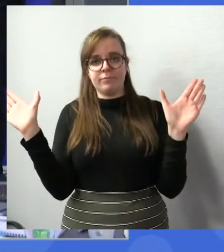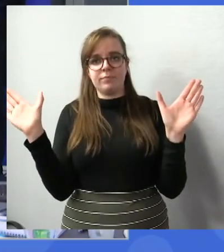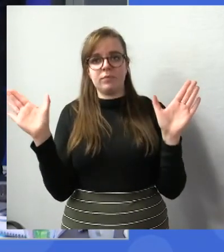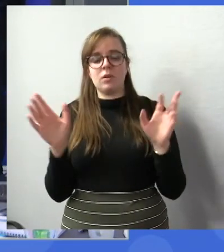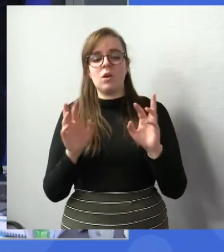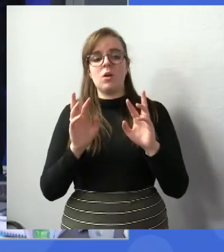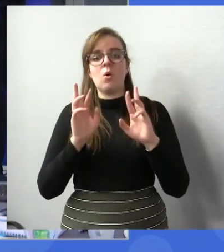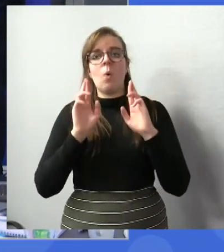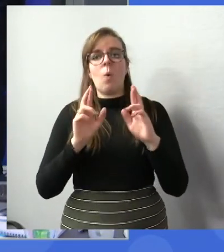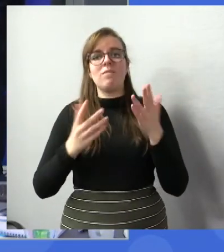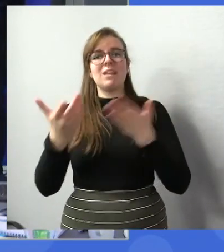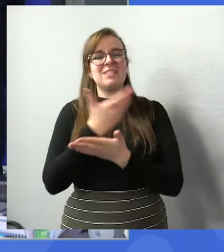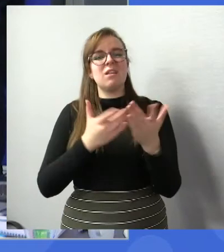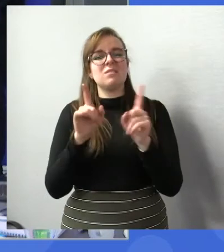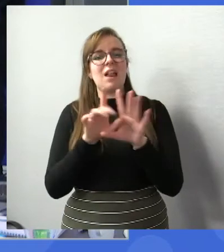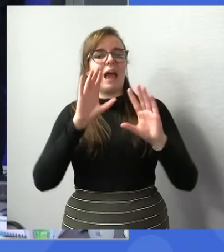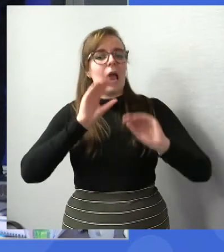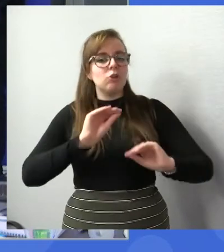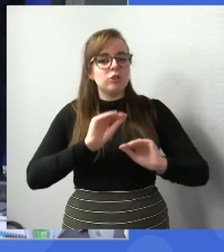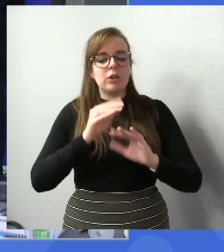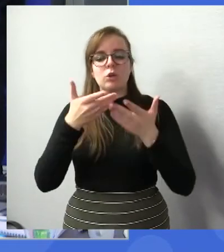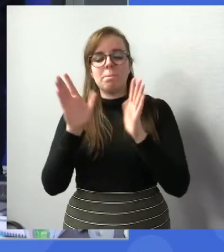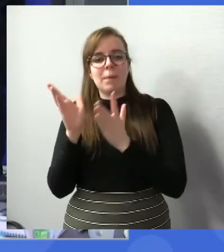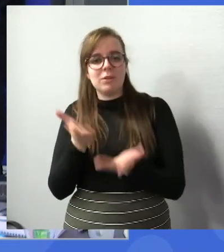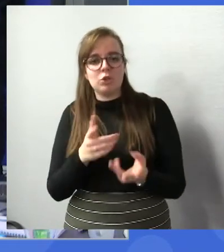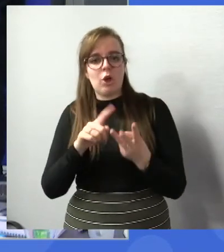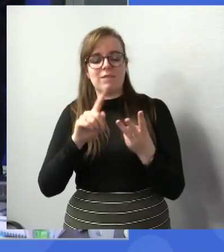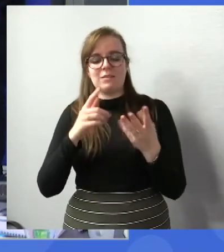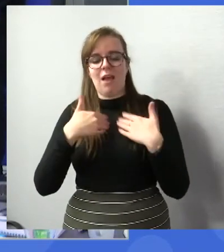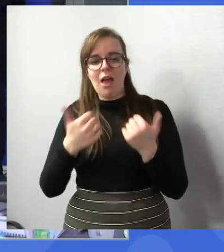discussion things like education public service Heil Police Fire ambulance and